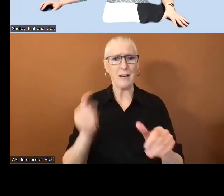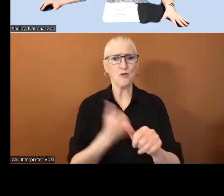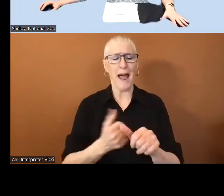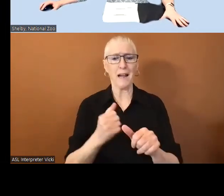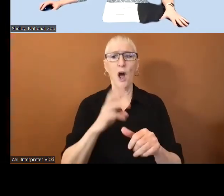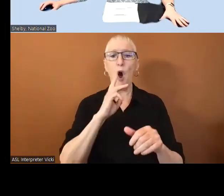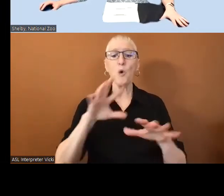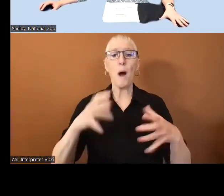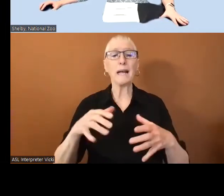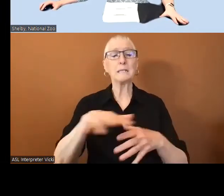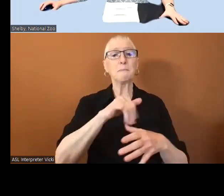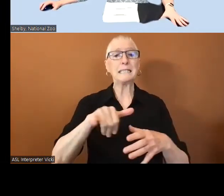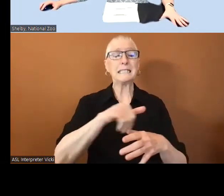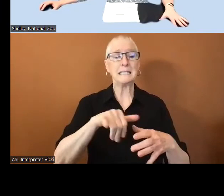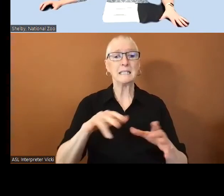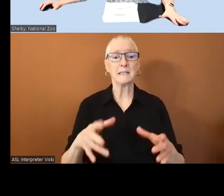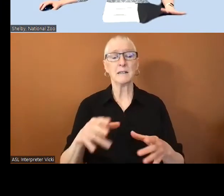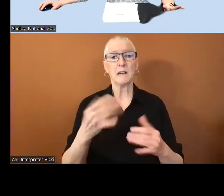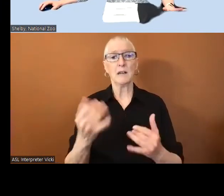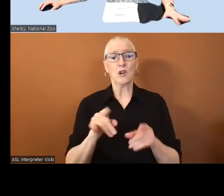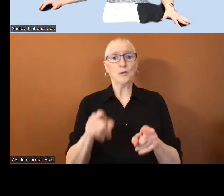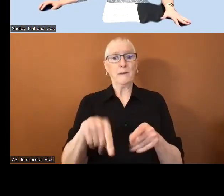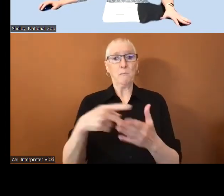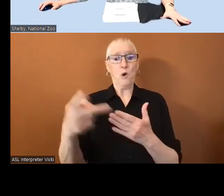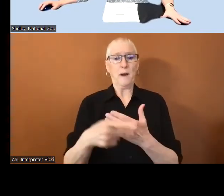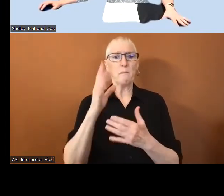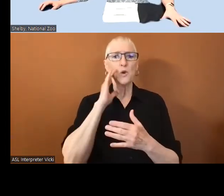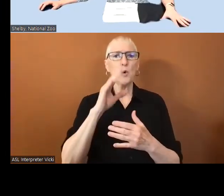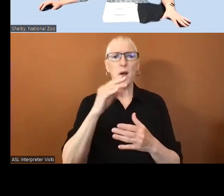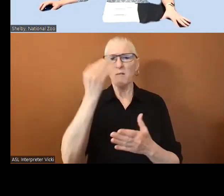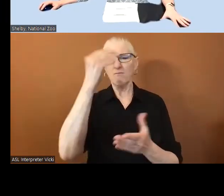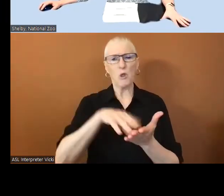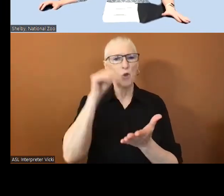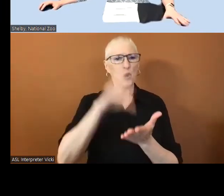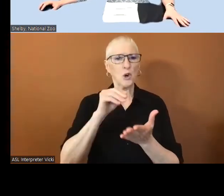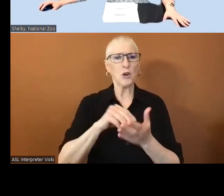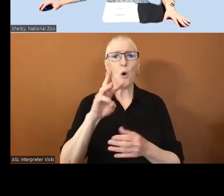During this program, you will gain knowledge of wildlife in wild places, understand the